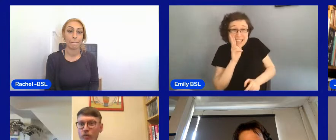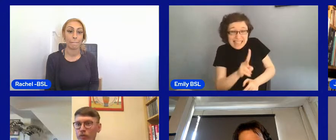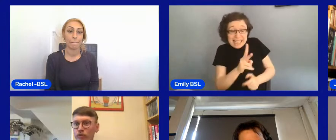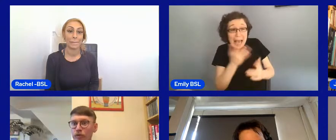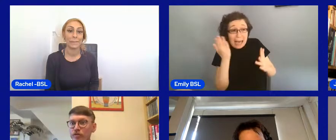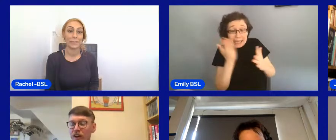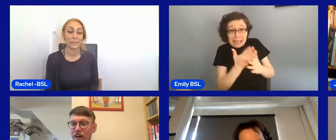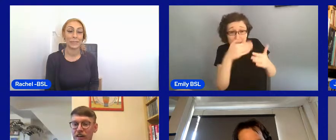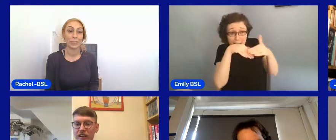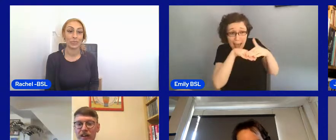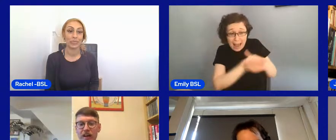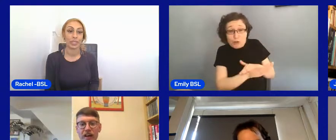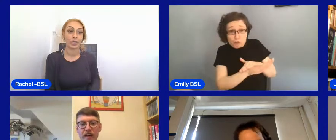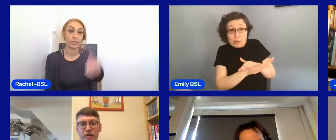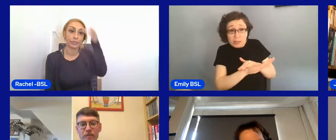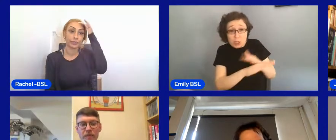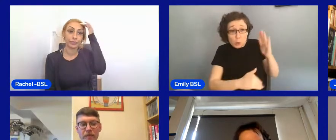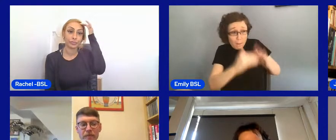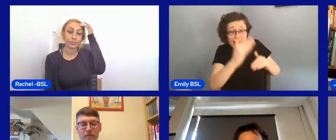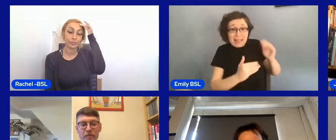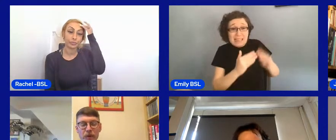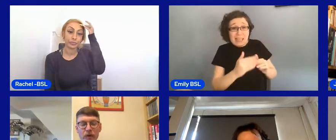also